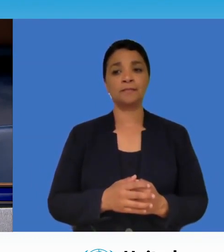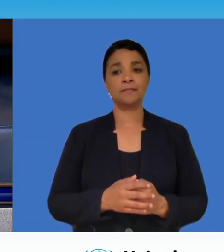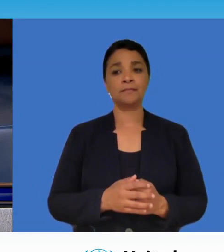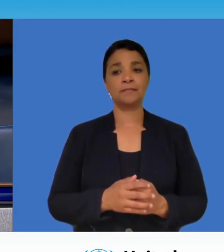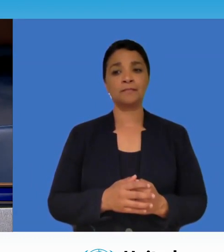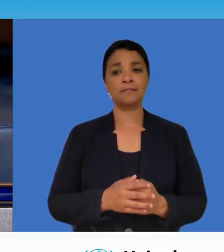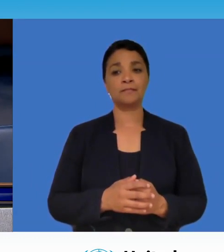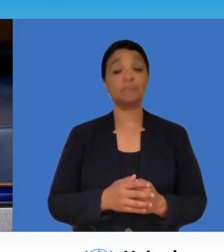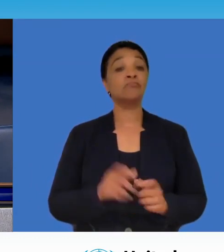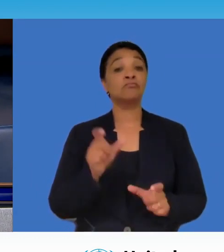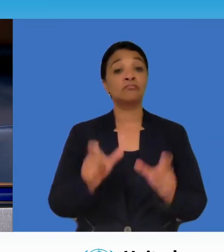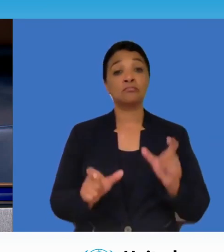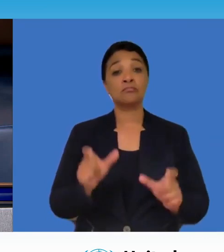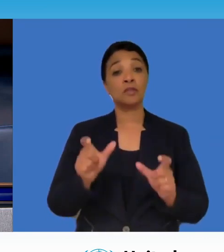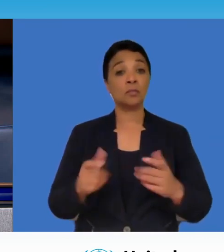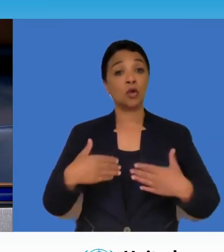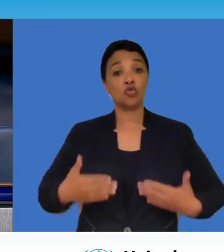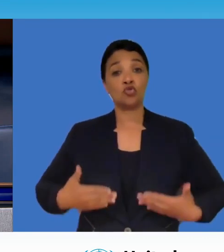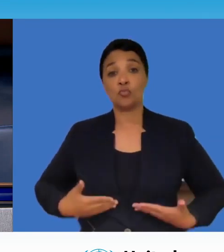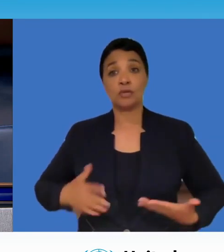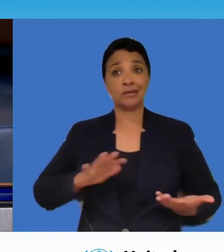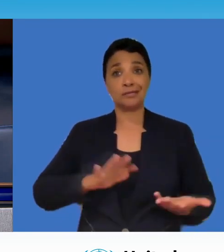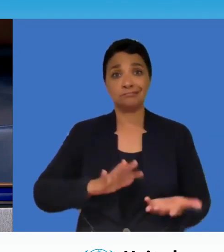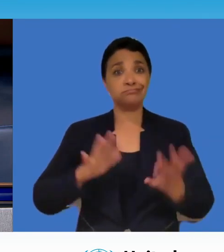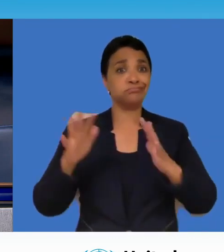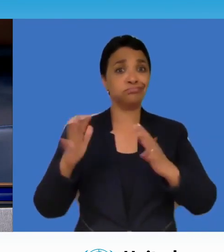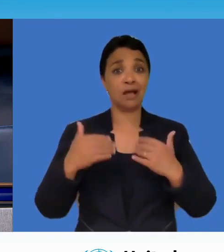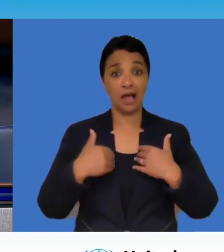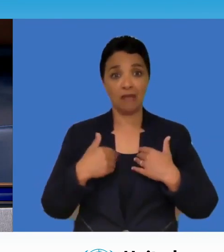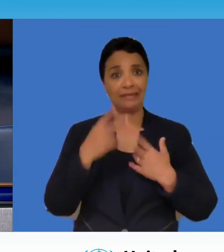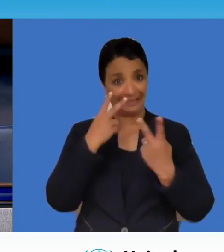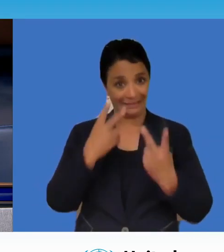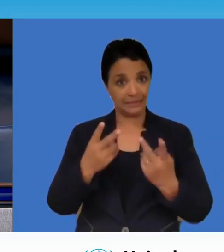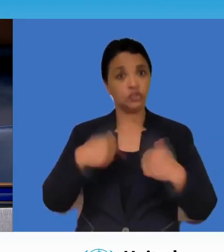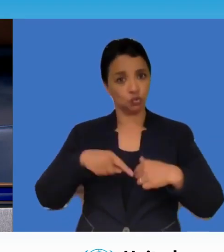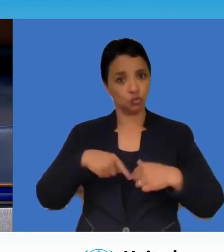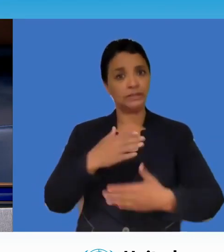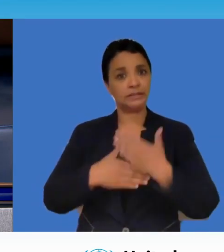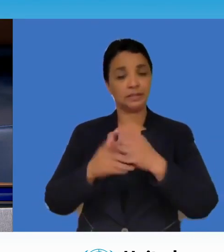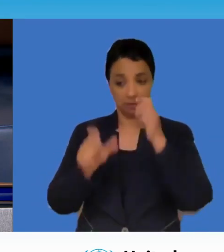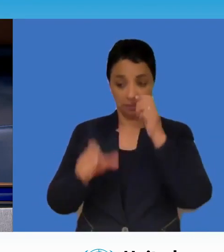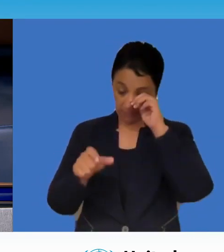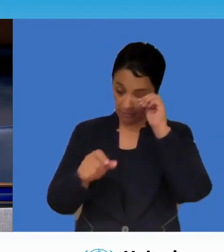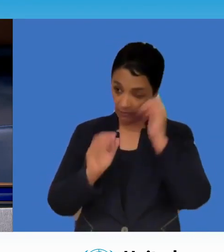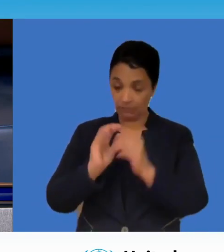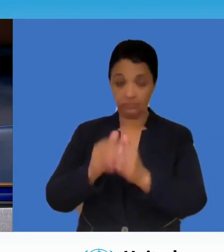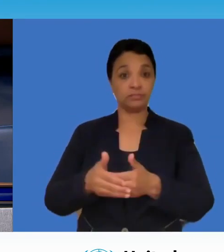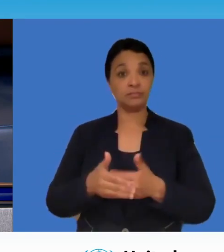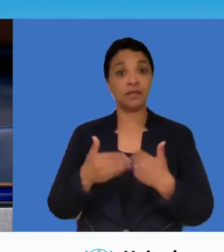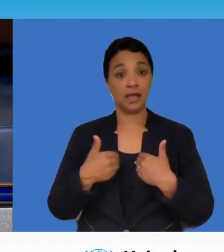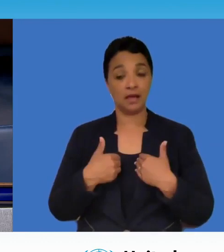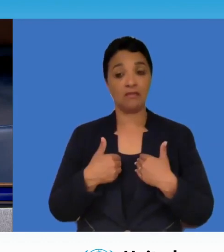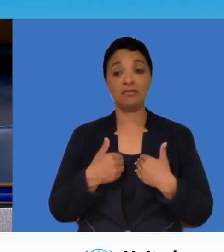humanitarian emergency are also uh established and granted regardless of citizenship as for